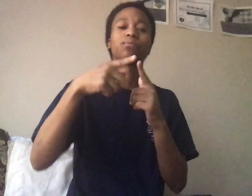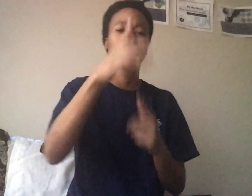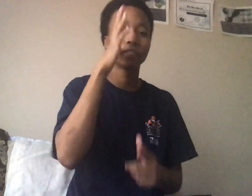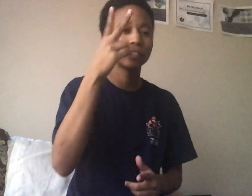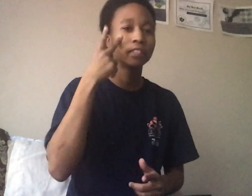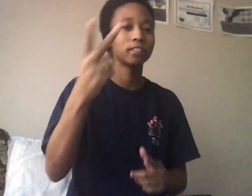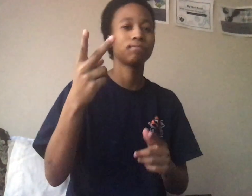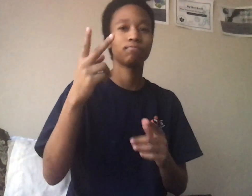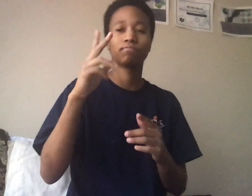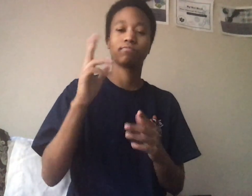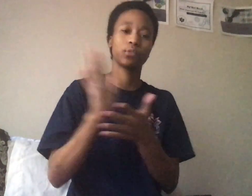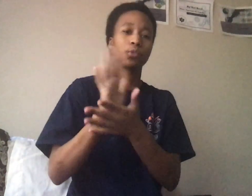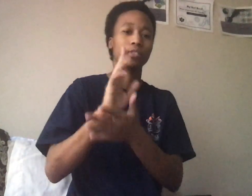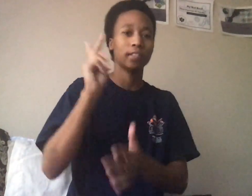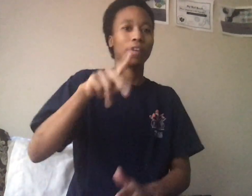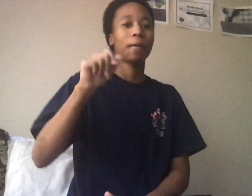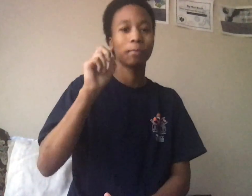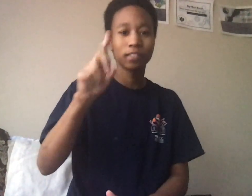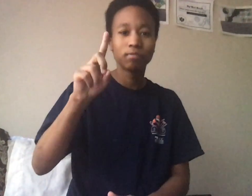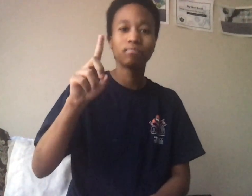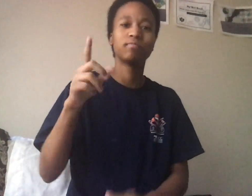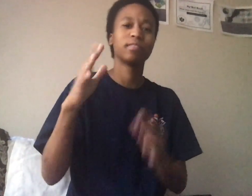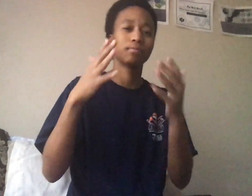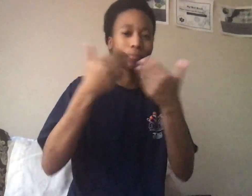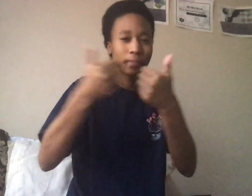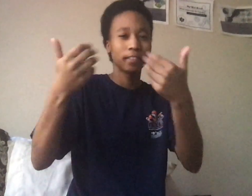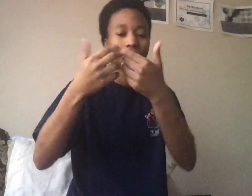Then you will see my video uploaded separated.